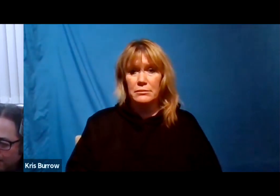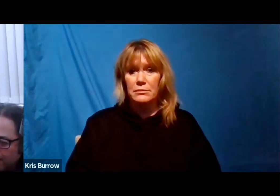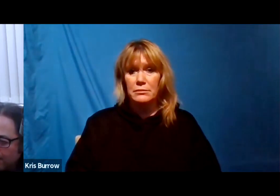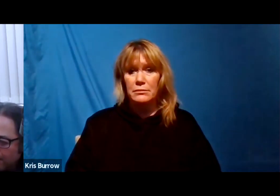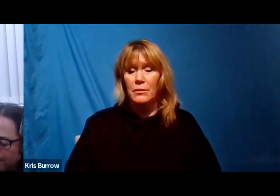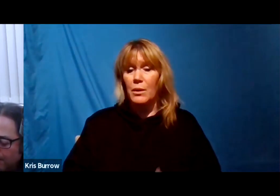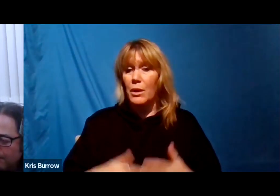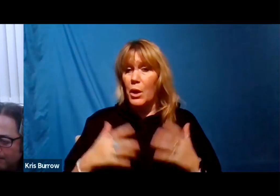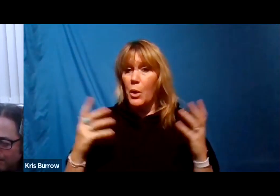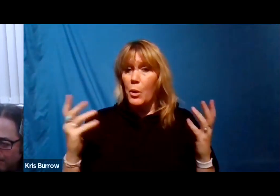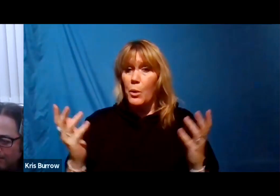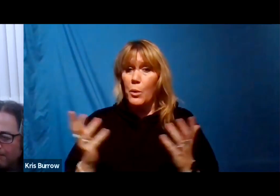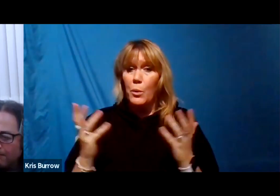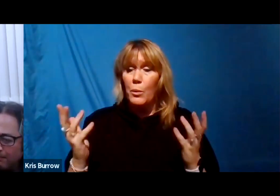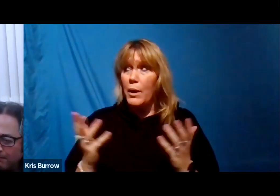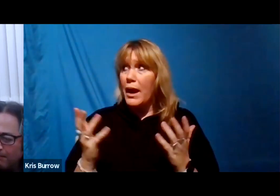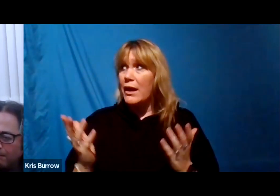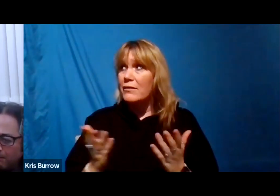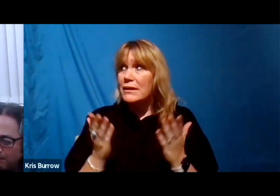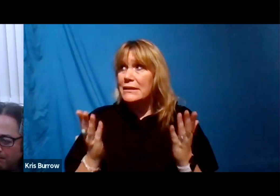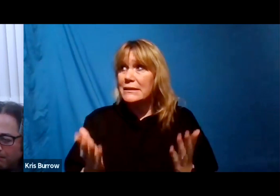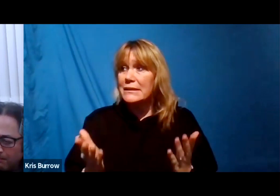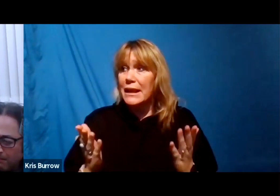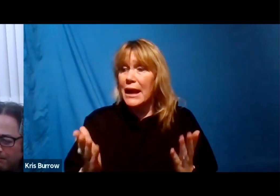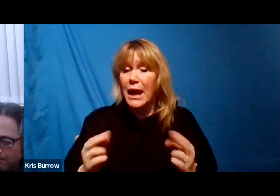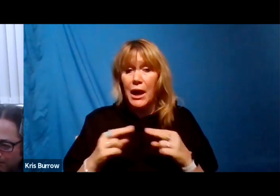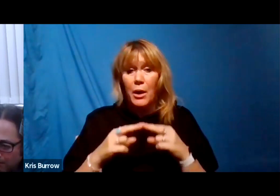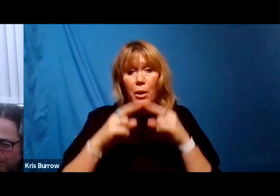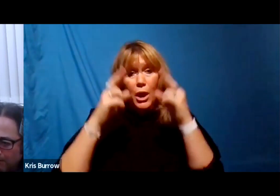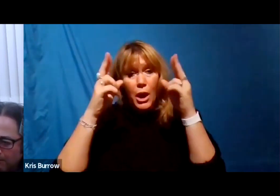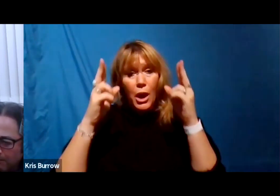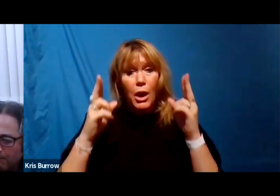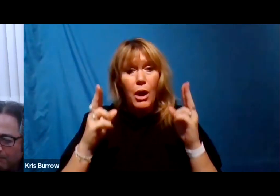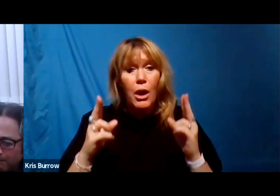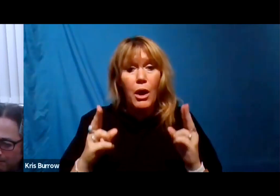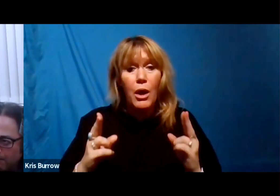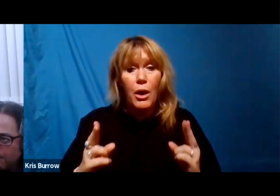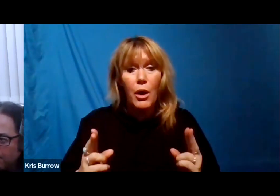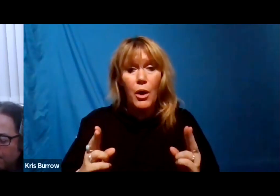Lambs are lions in fancy dress